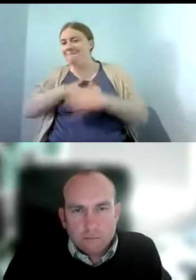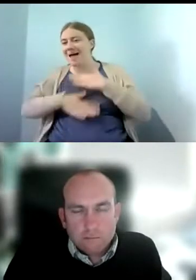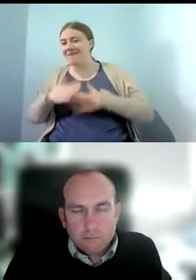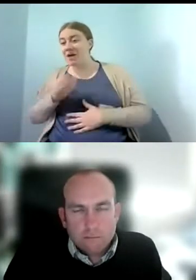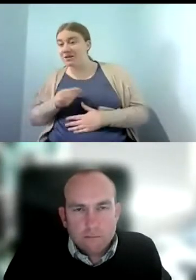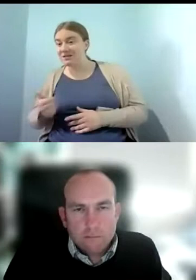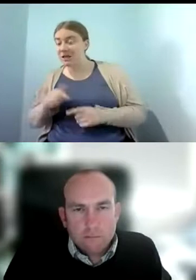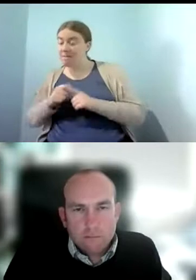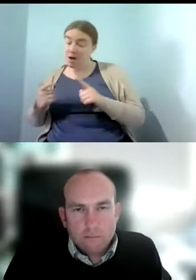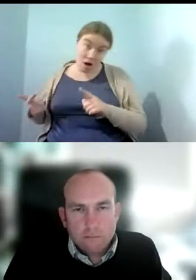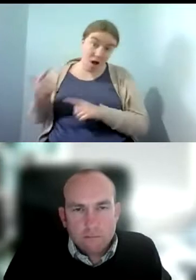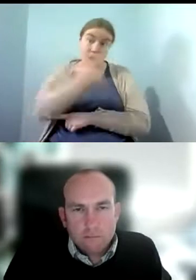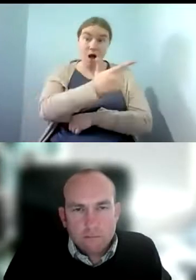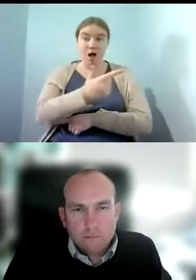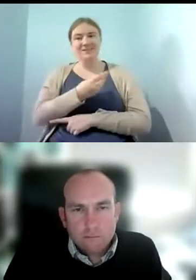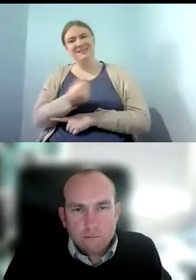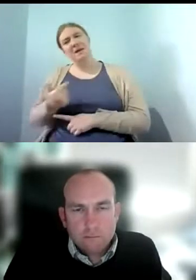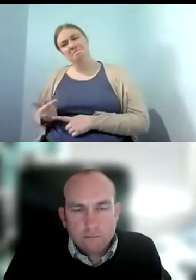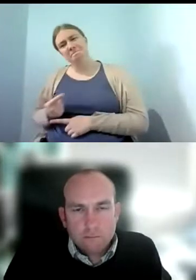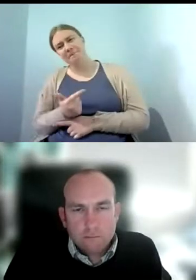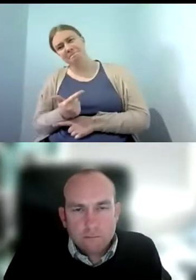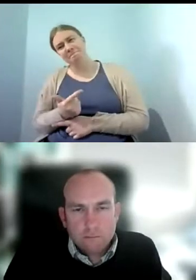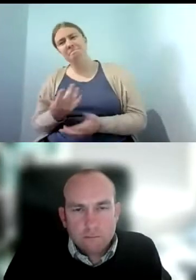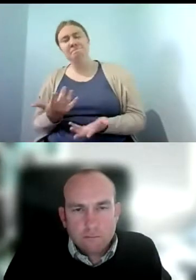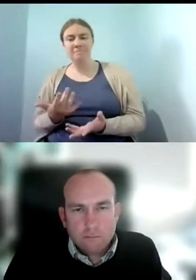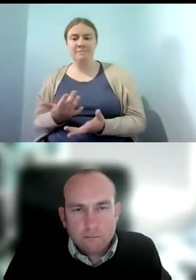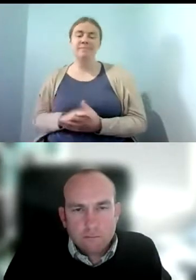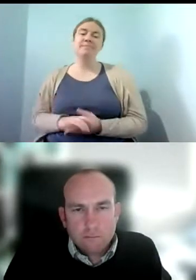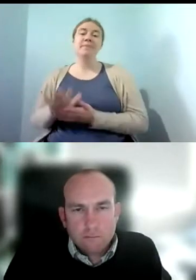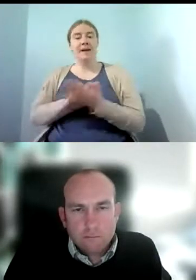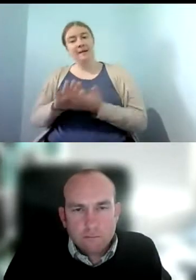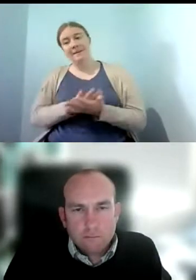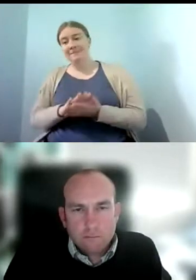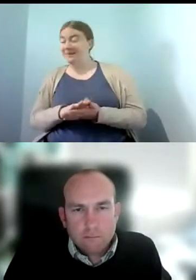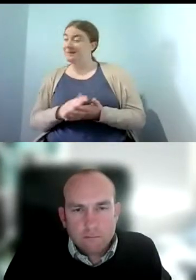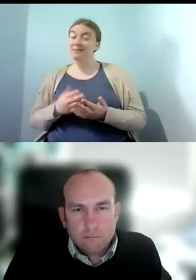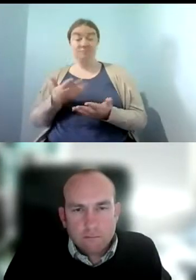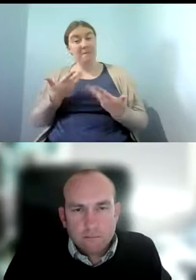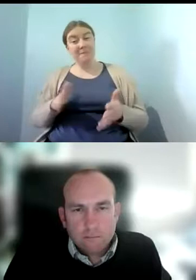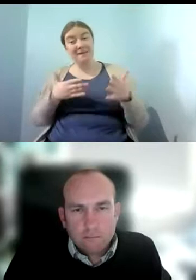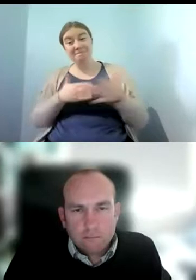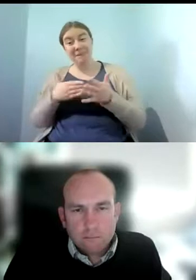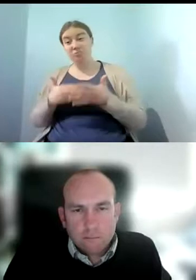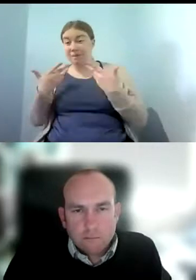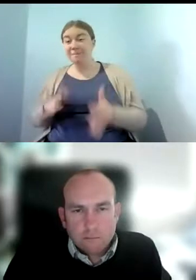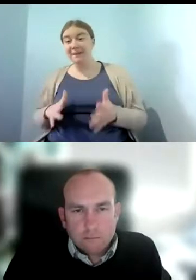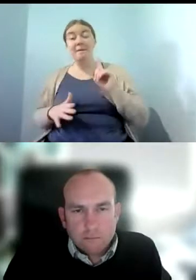river than others so presumably whilst there have been barriers there's been almost like a